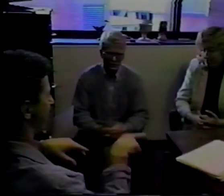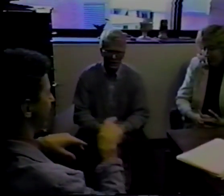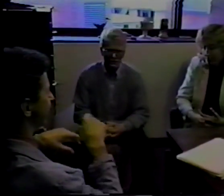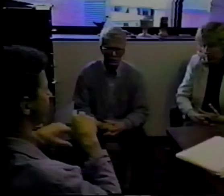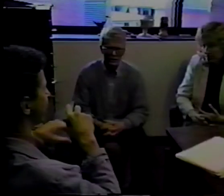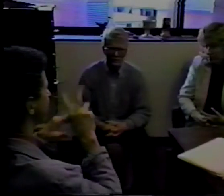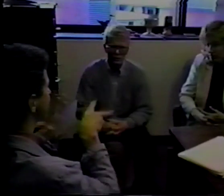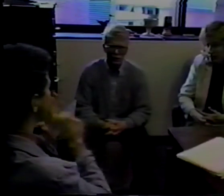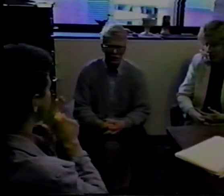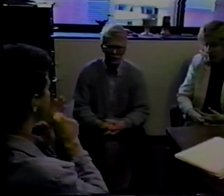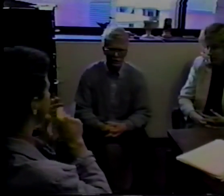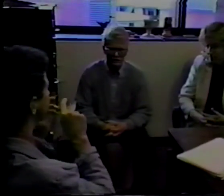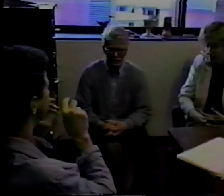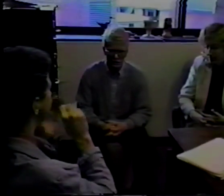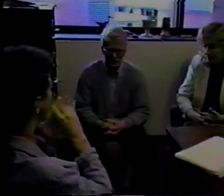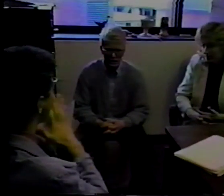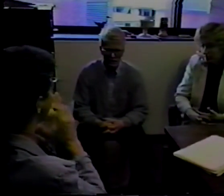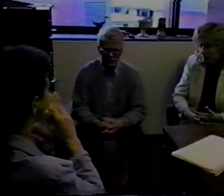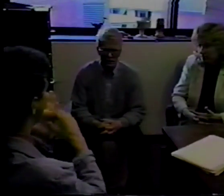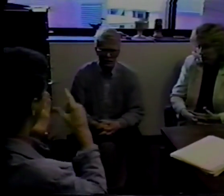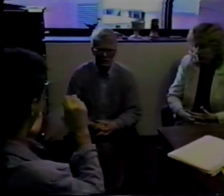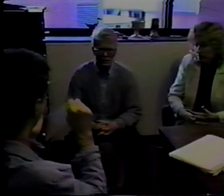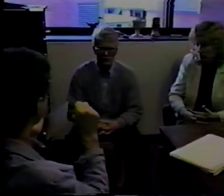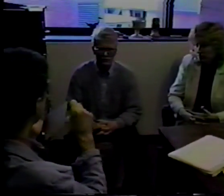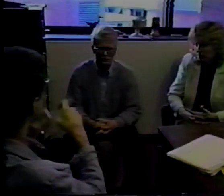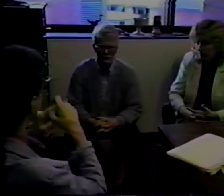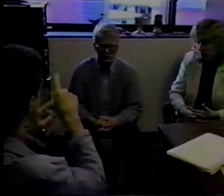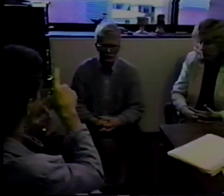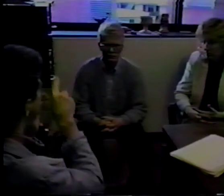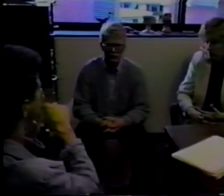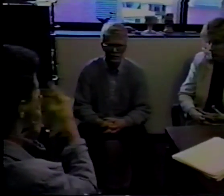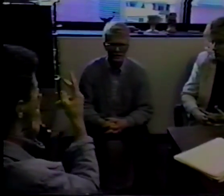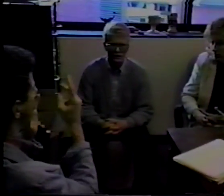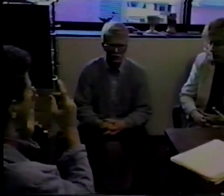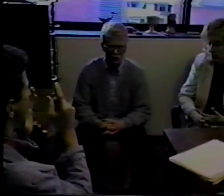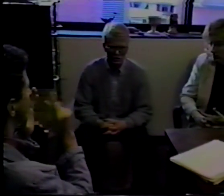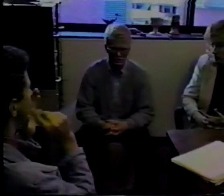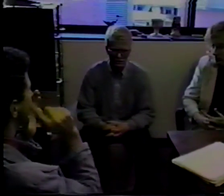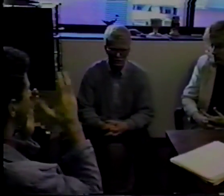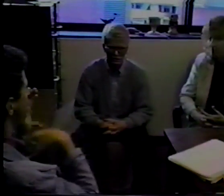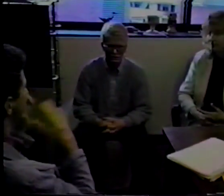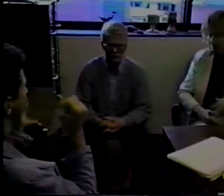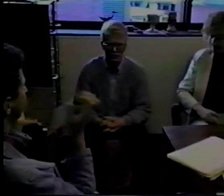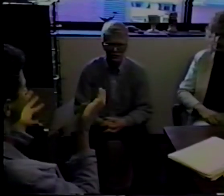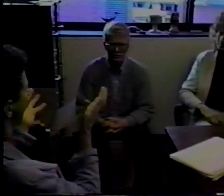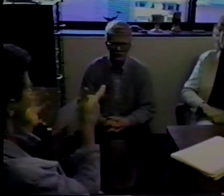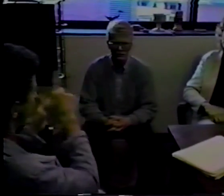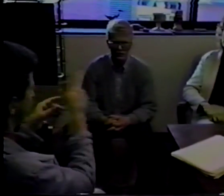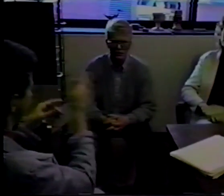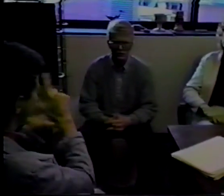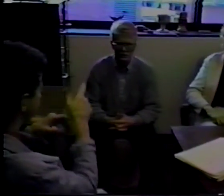I've have been working on the videotape writing down the glosses